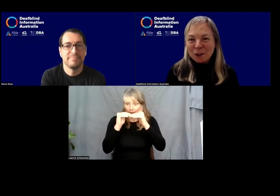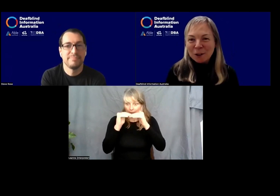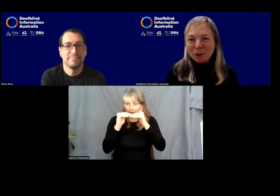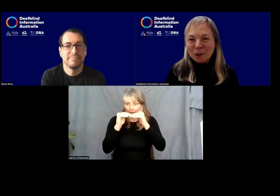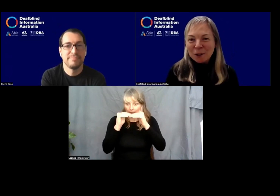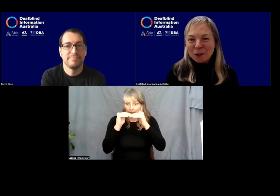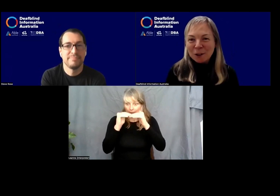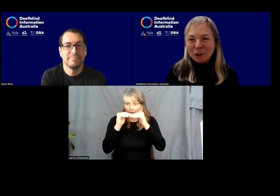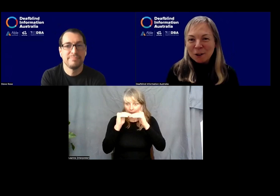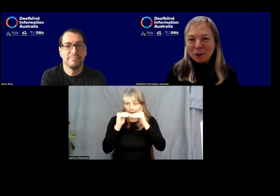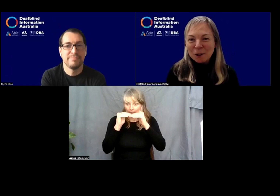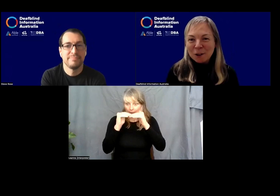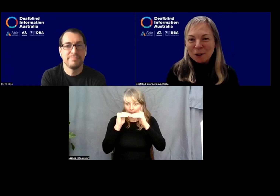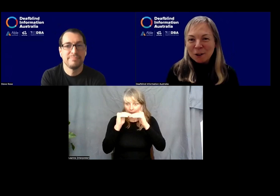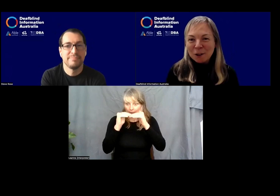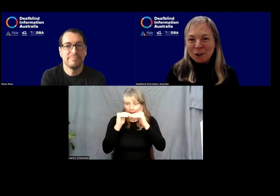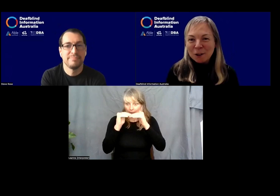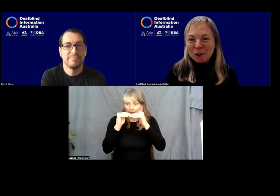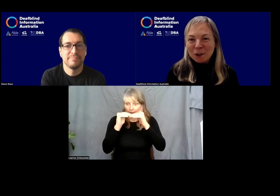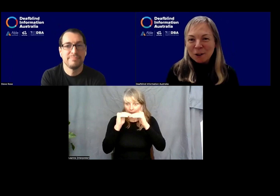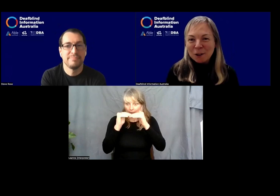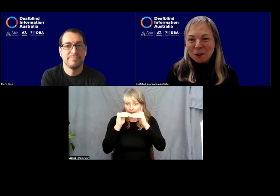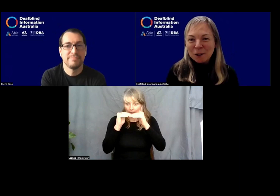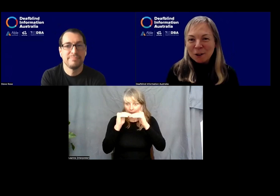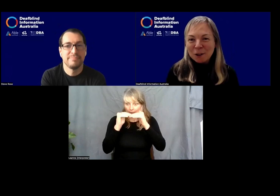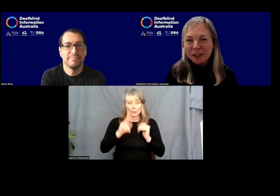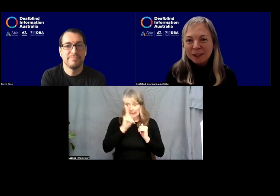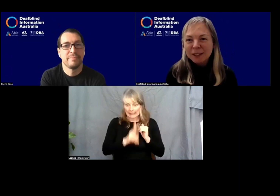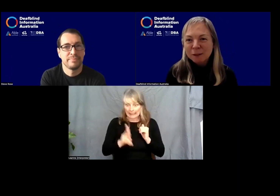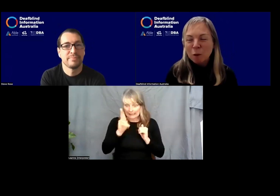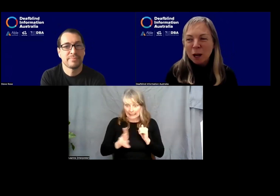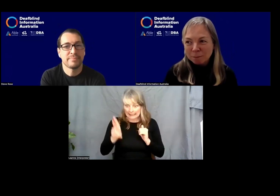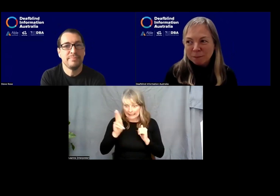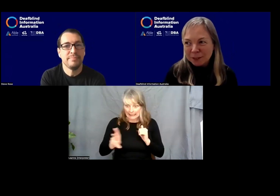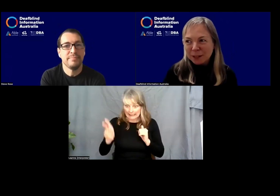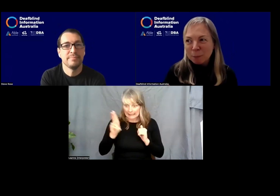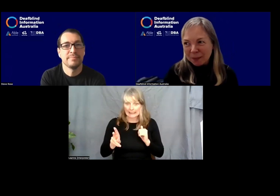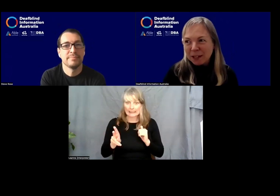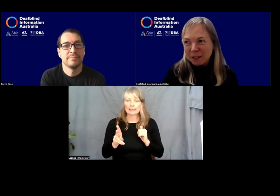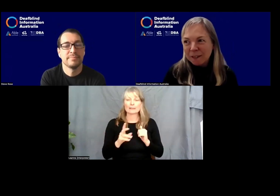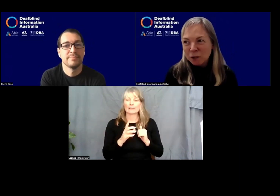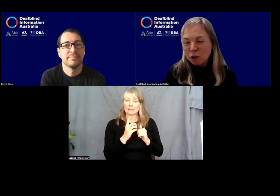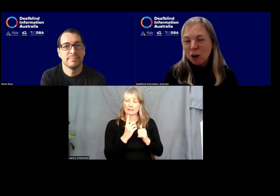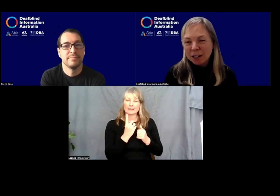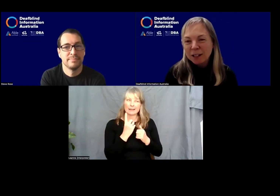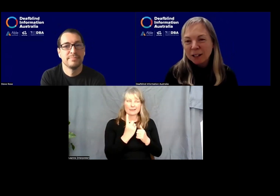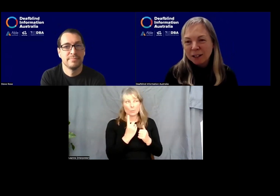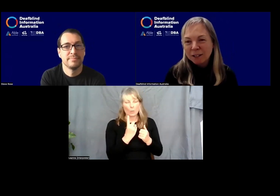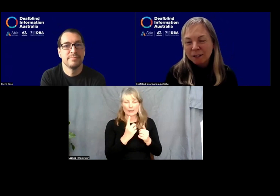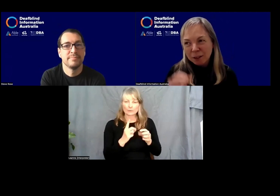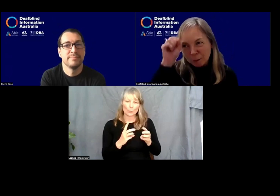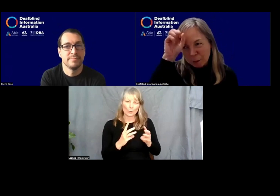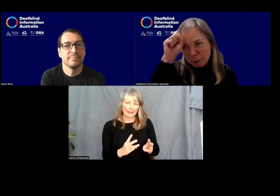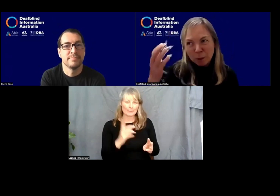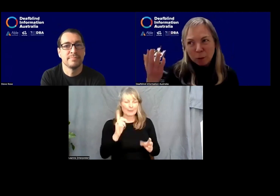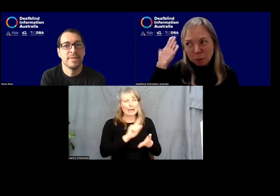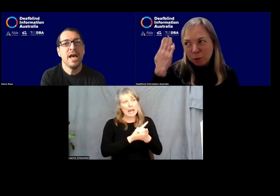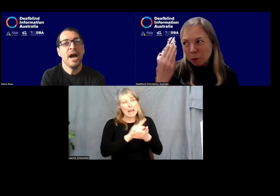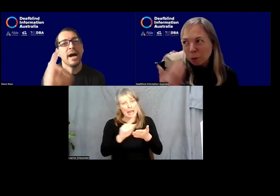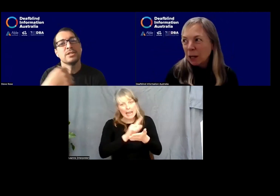sets up a few of the emotions and actions so that's one step then down the track, the remember or before.